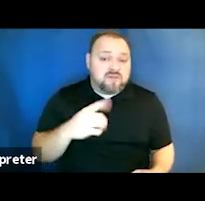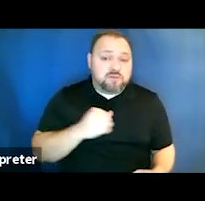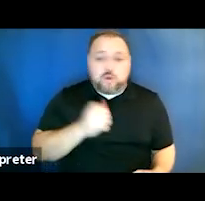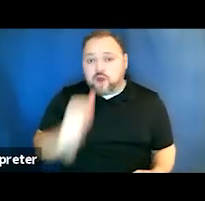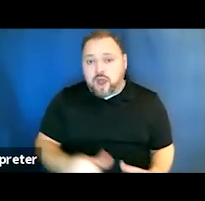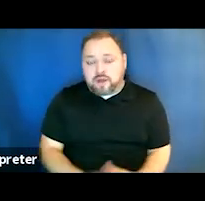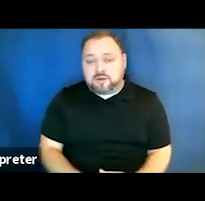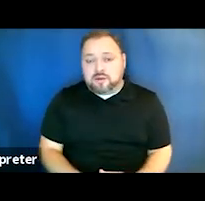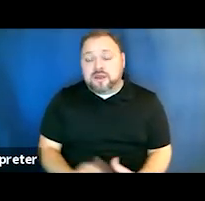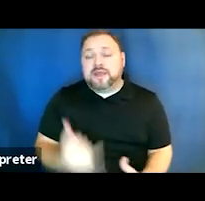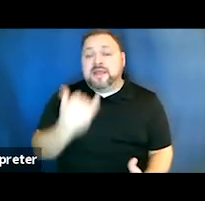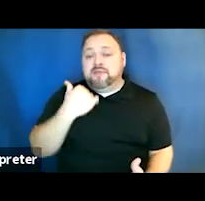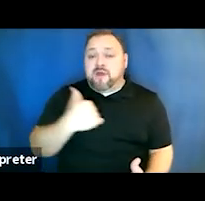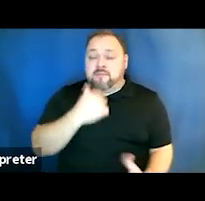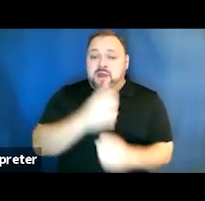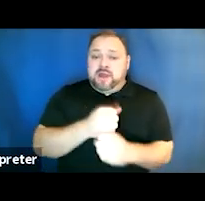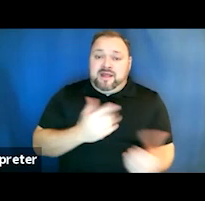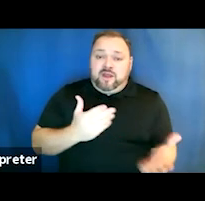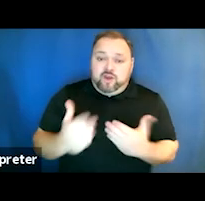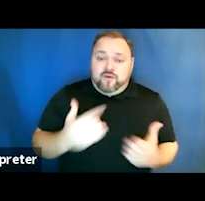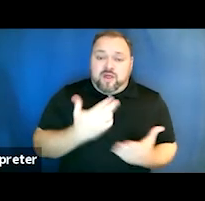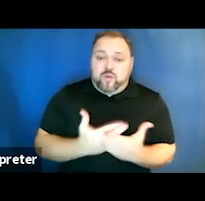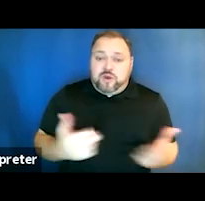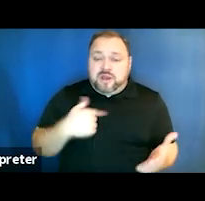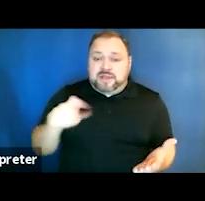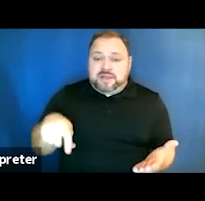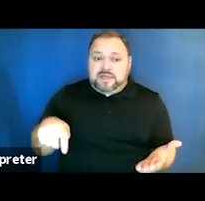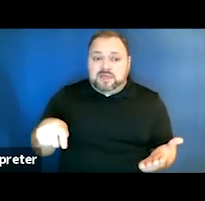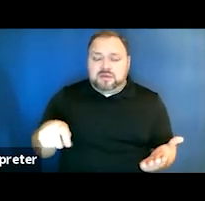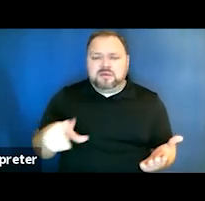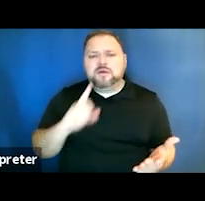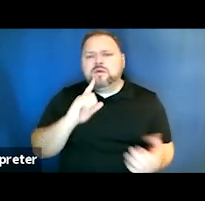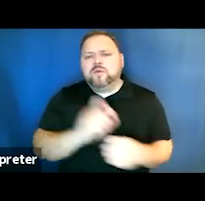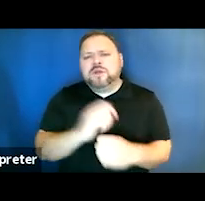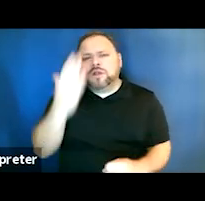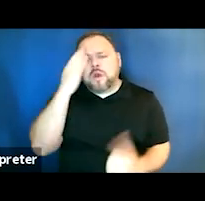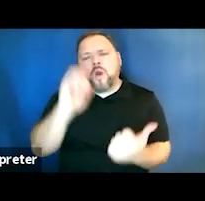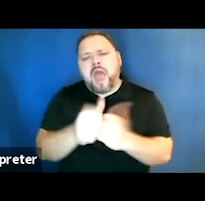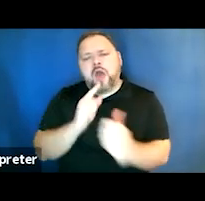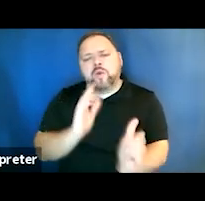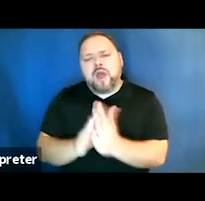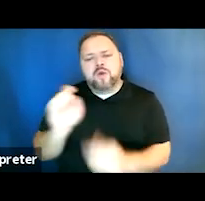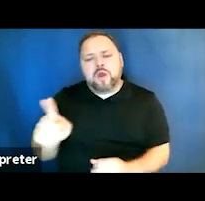If you're not getting the services and the resources that you need, to really know how to ask questions, who to ask,